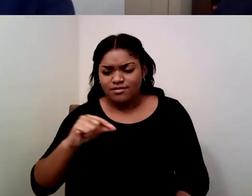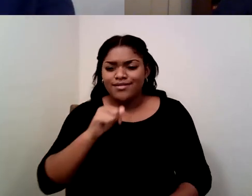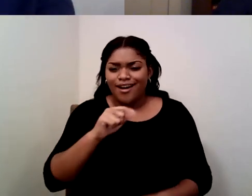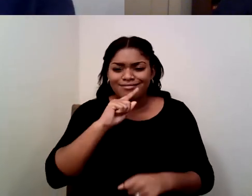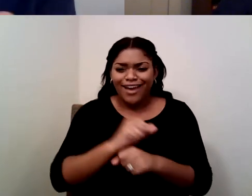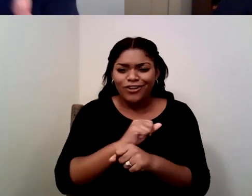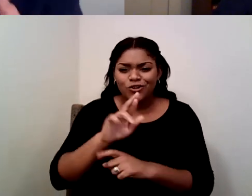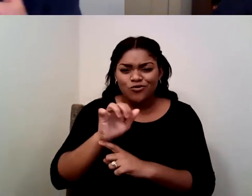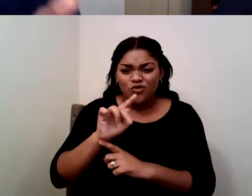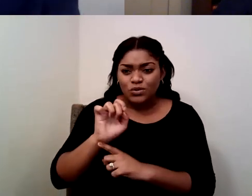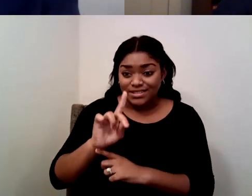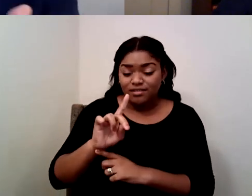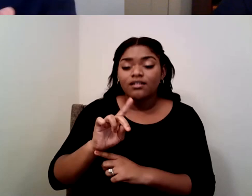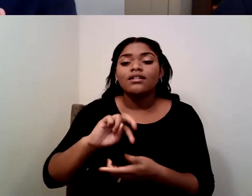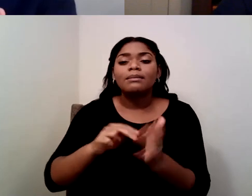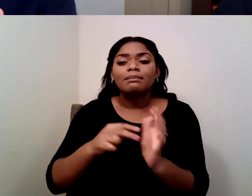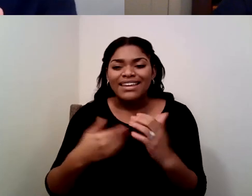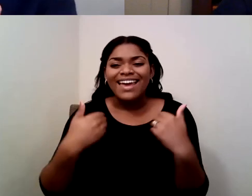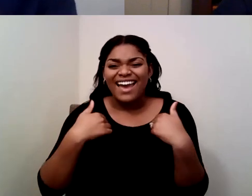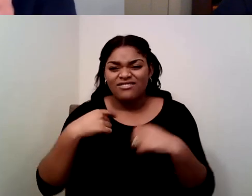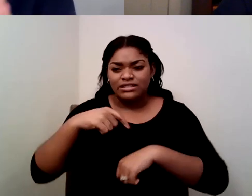has, you have a lot of time you can hold it. But